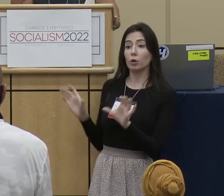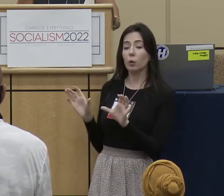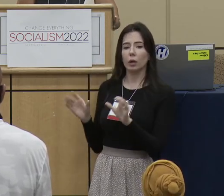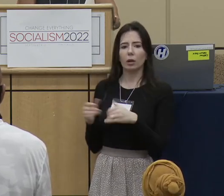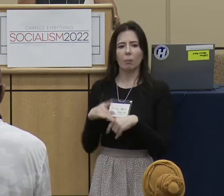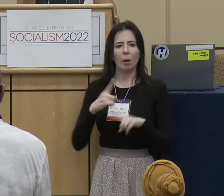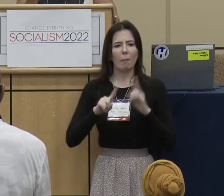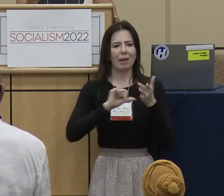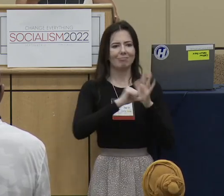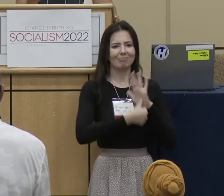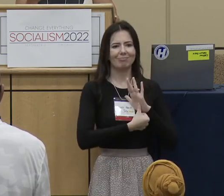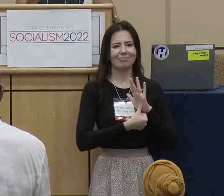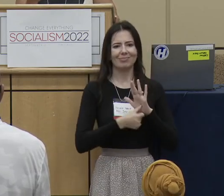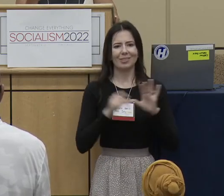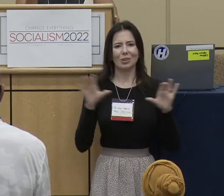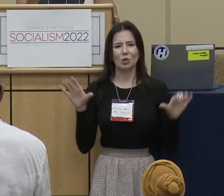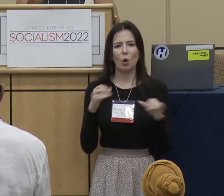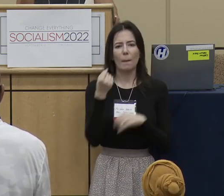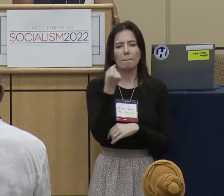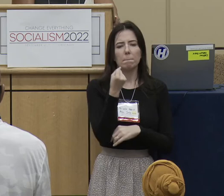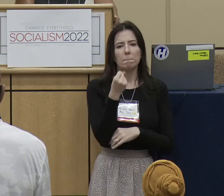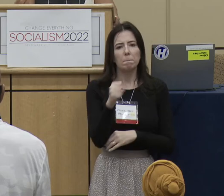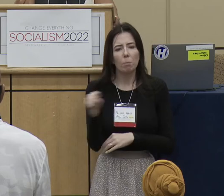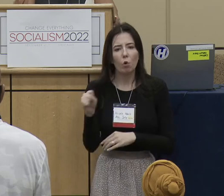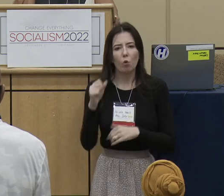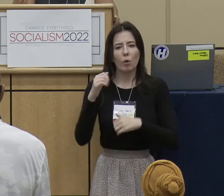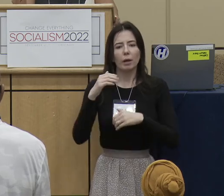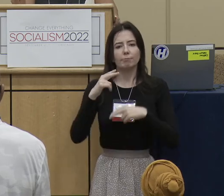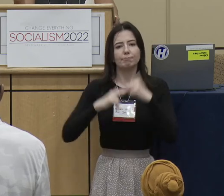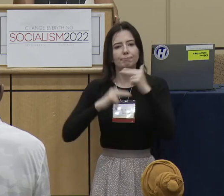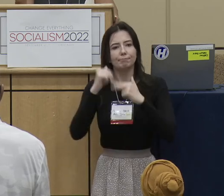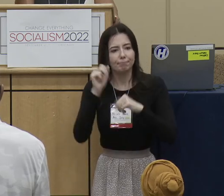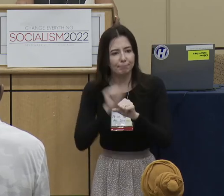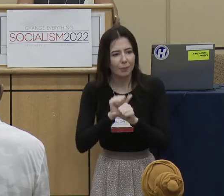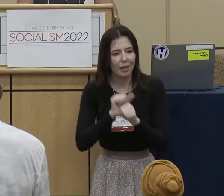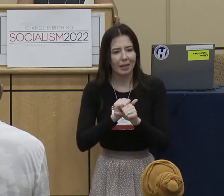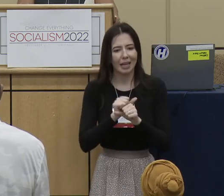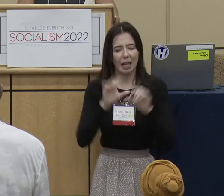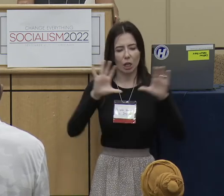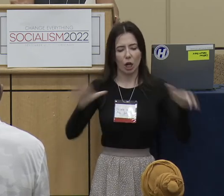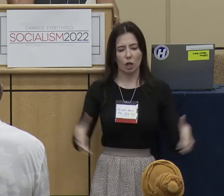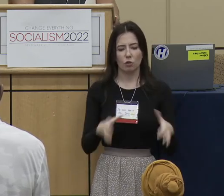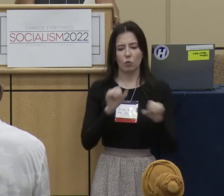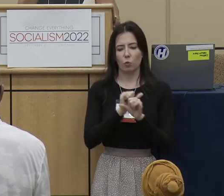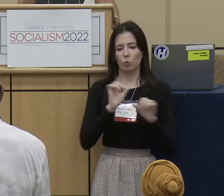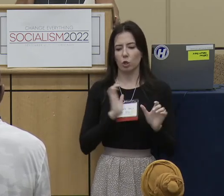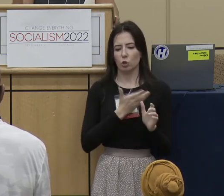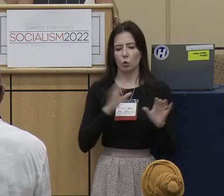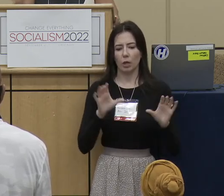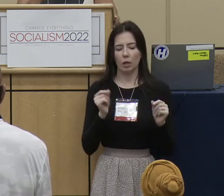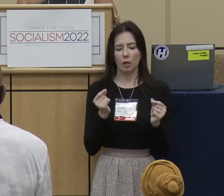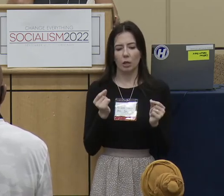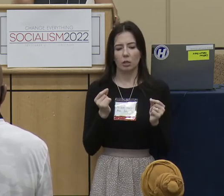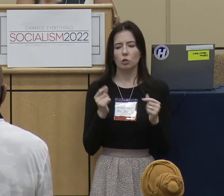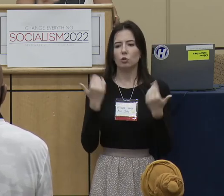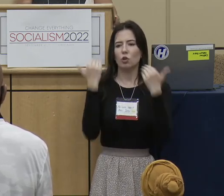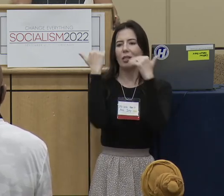support for the work they do. But my emphasis is to support movement building work , and there's a category of funding